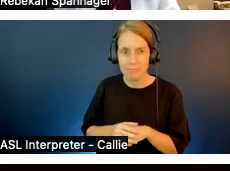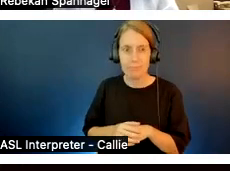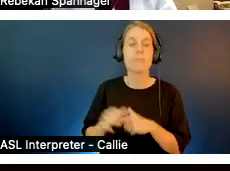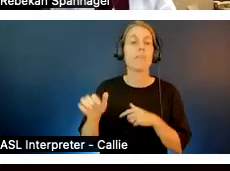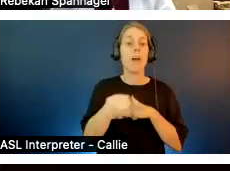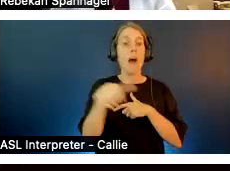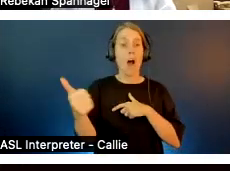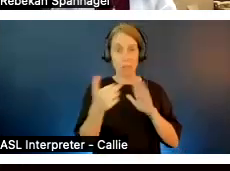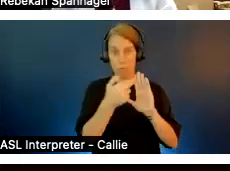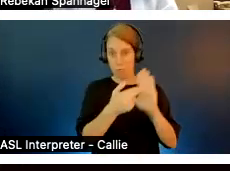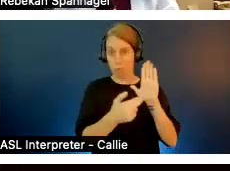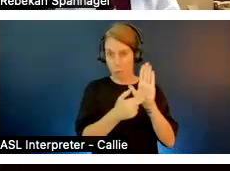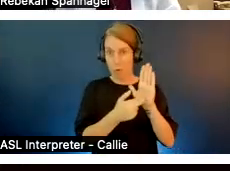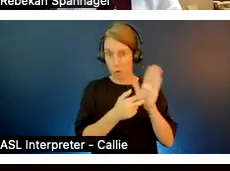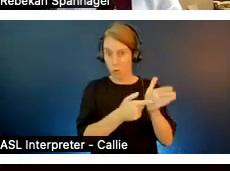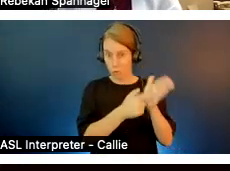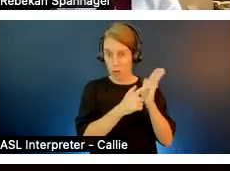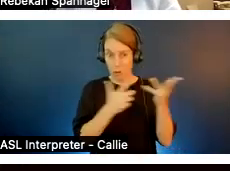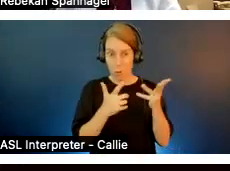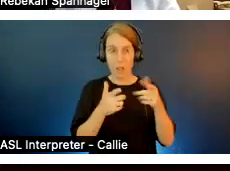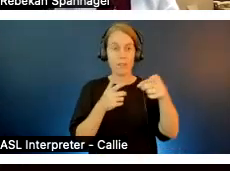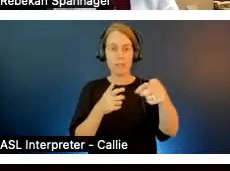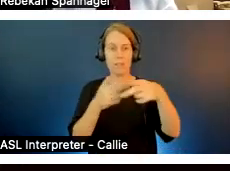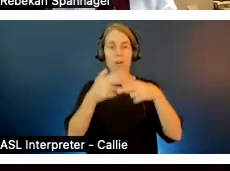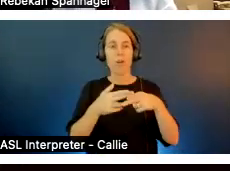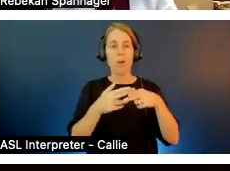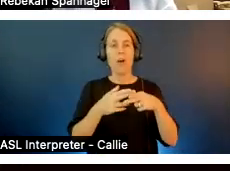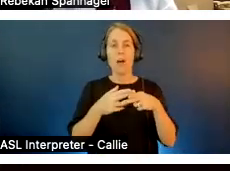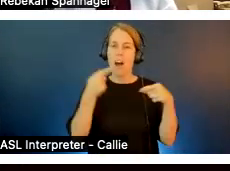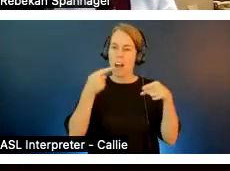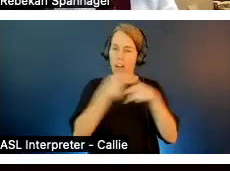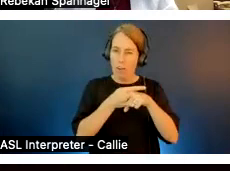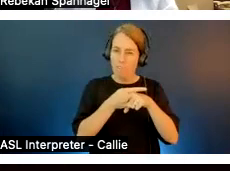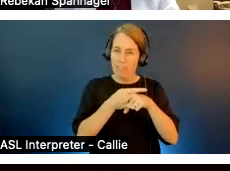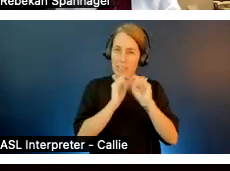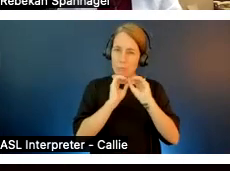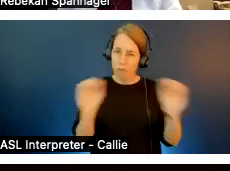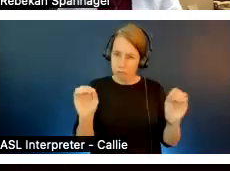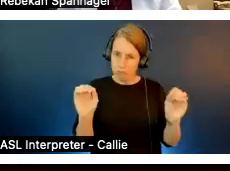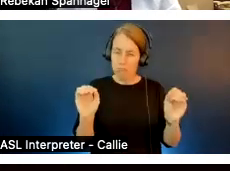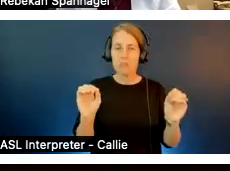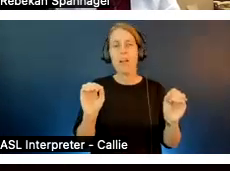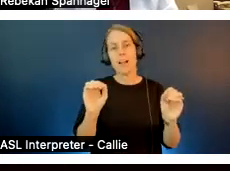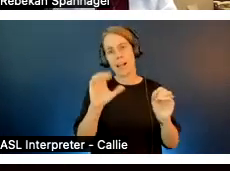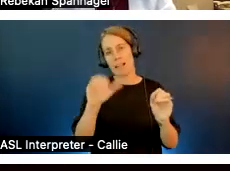um so the federal government dictated that um when an individual gets case management services which